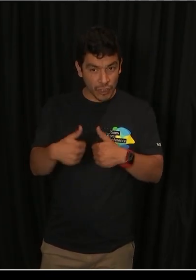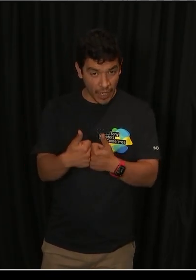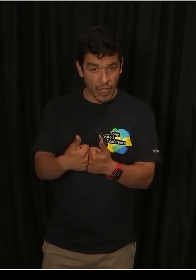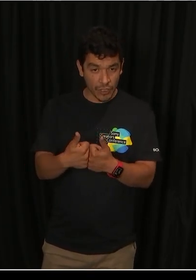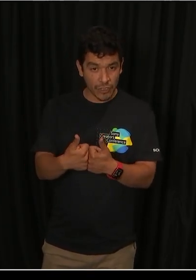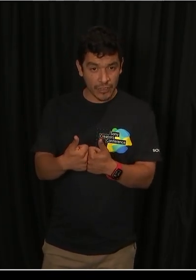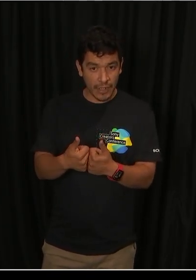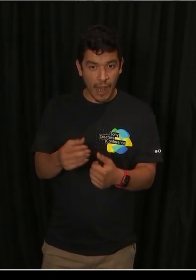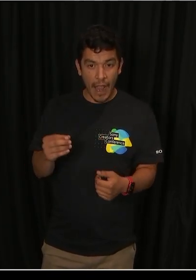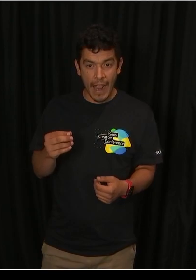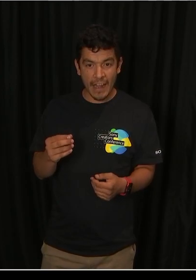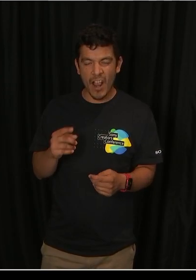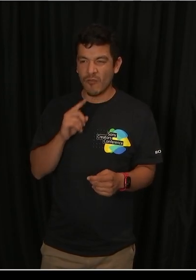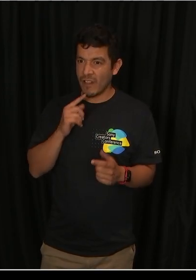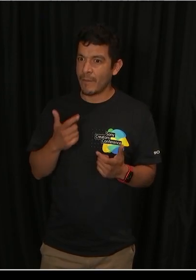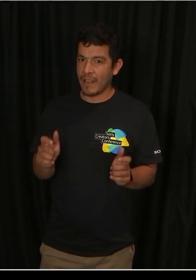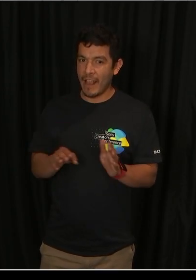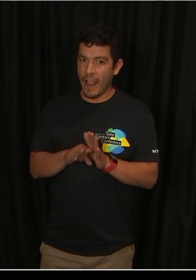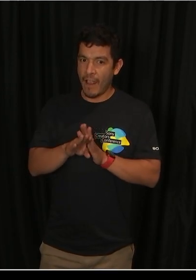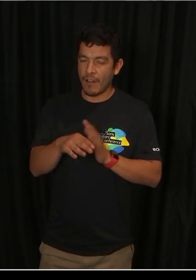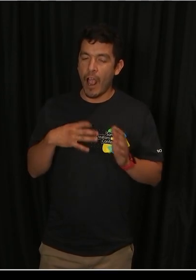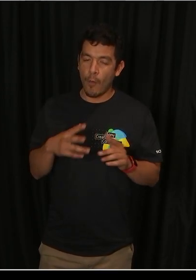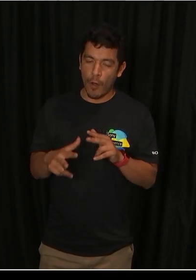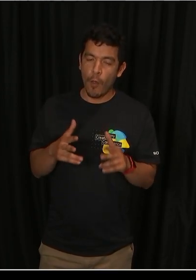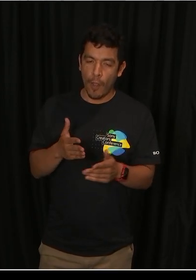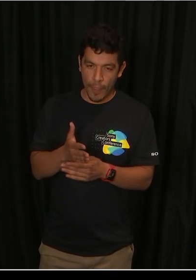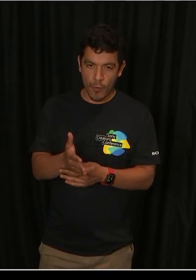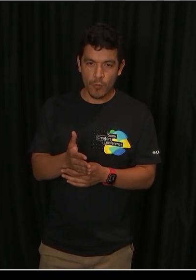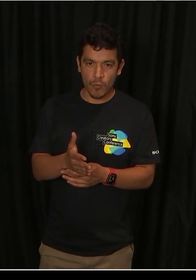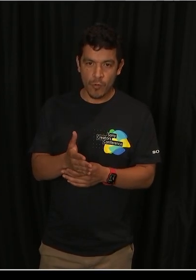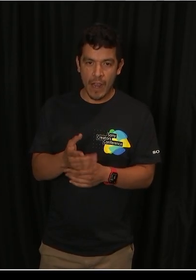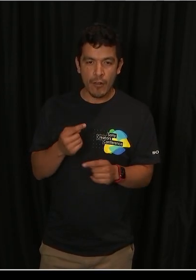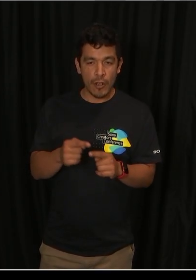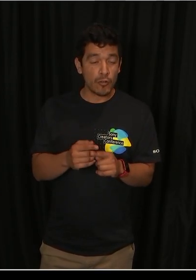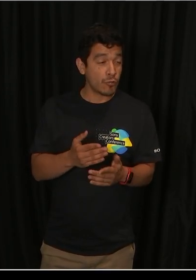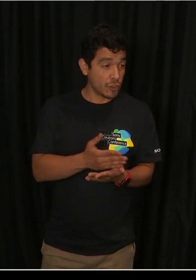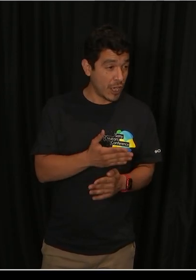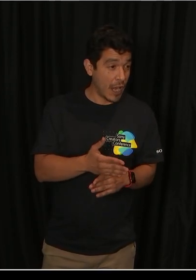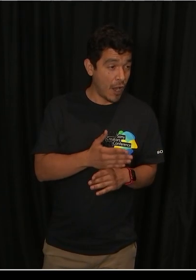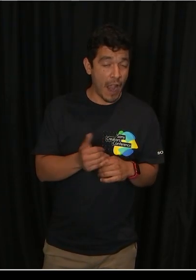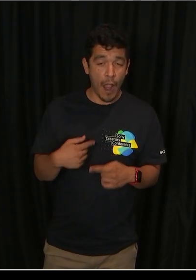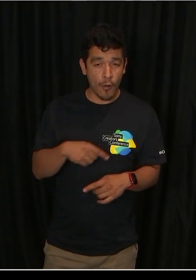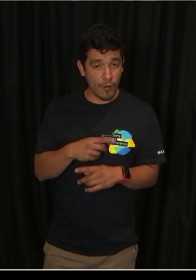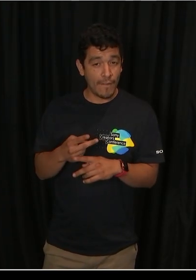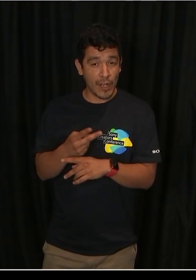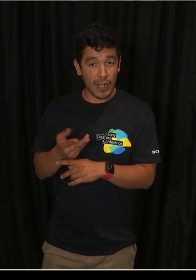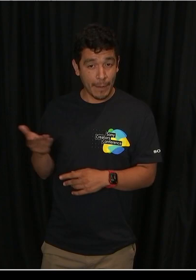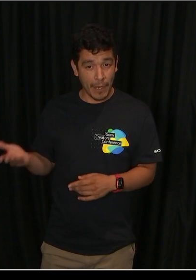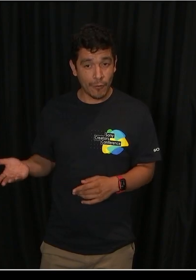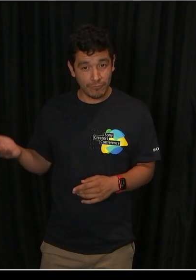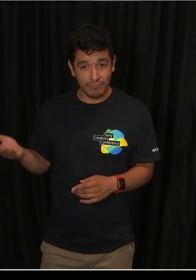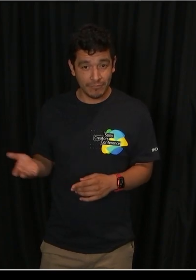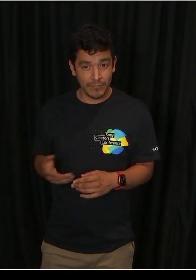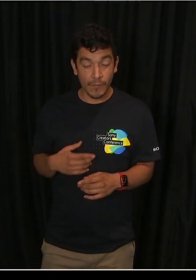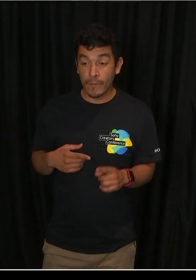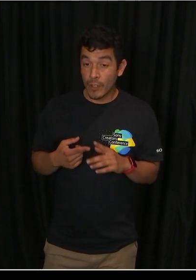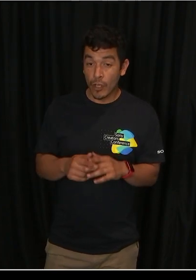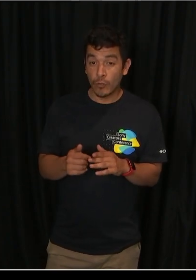and quite an evolution that I want to walk through and try to share how we figured them out. So when starting with a character,